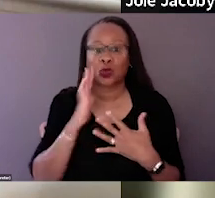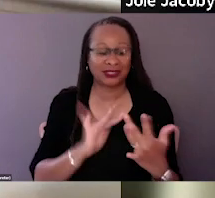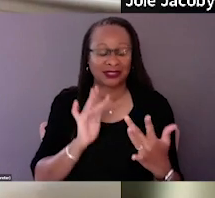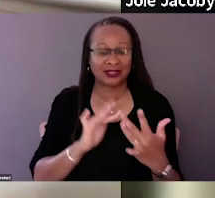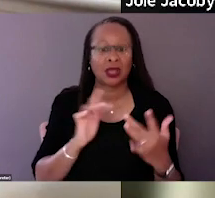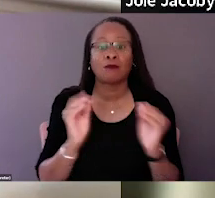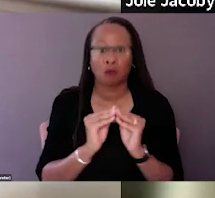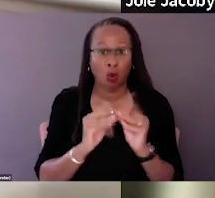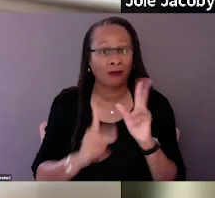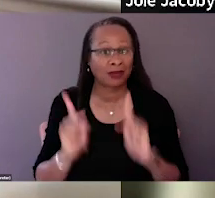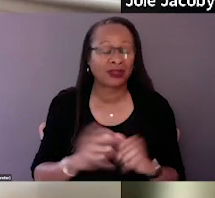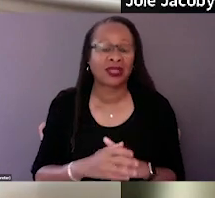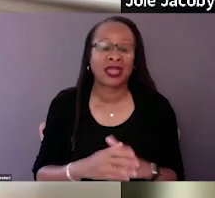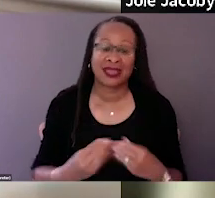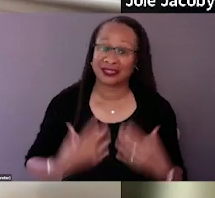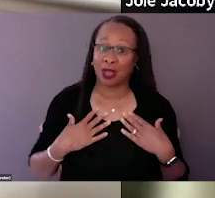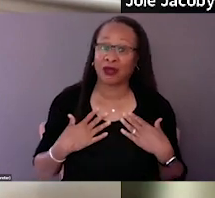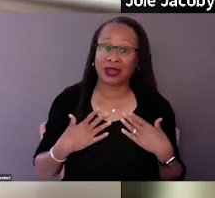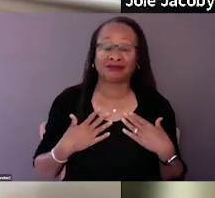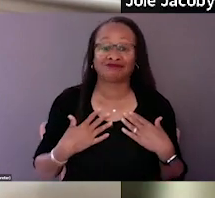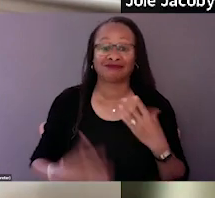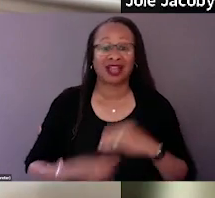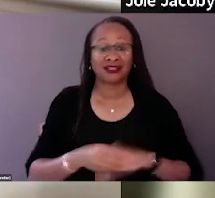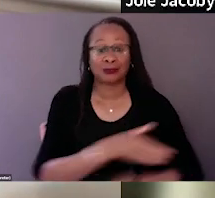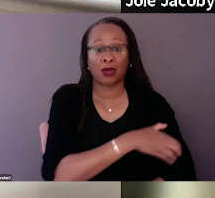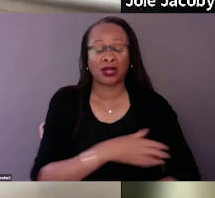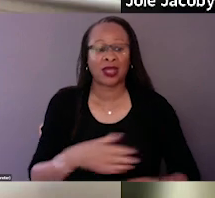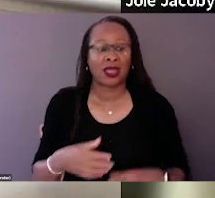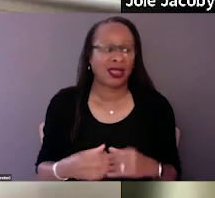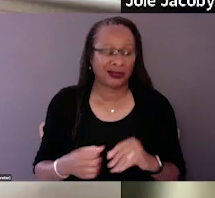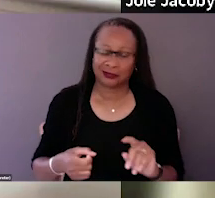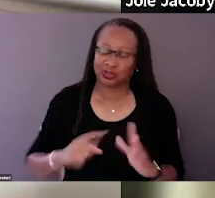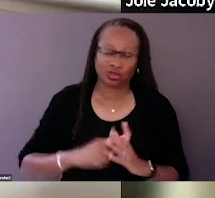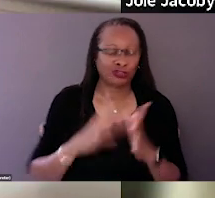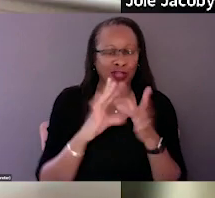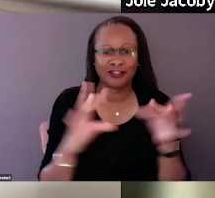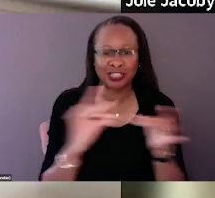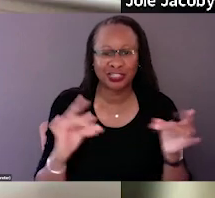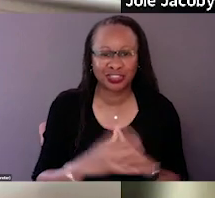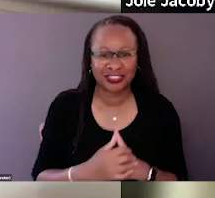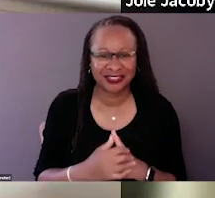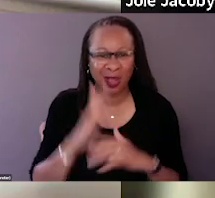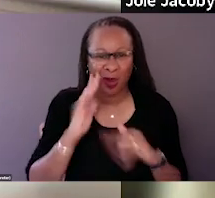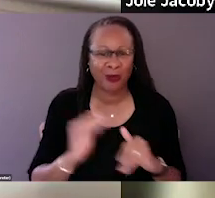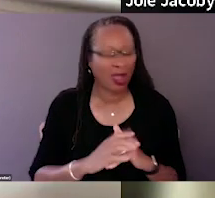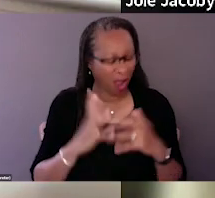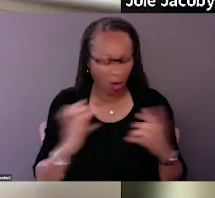it's inspiring, it's empowering. I hope it sparks conversation. I hope it galvanizes people to use their platforms